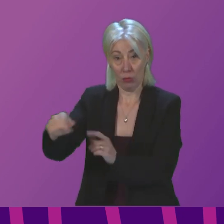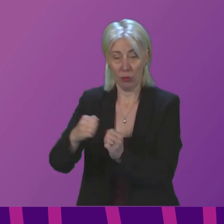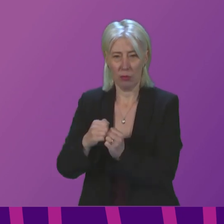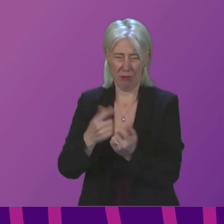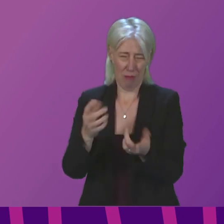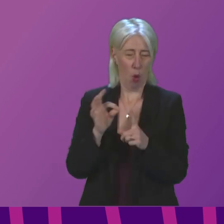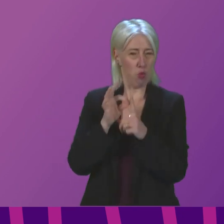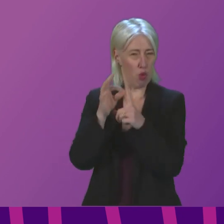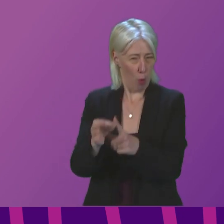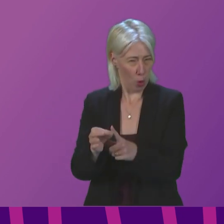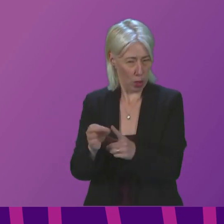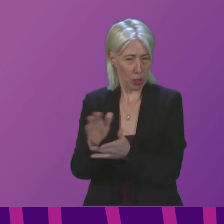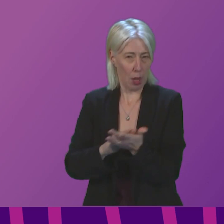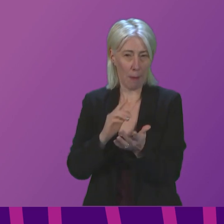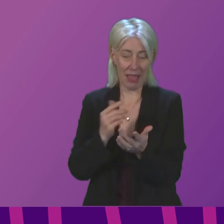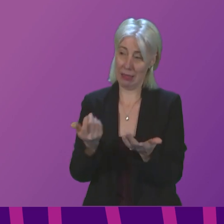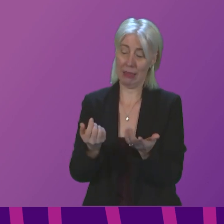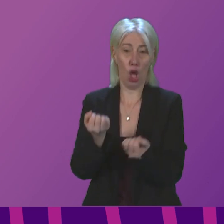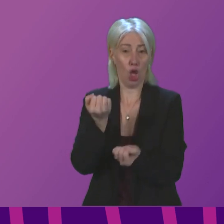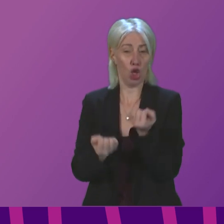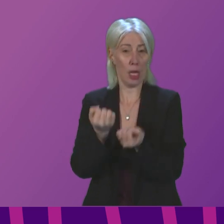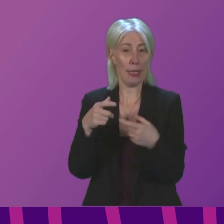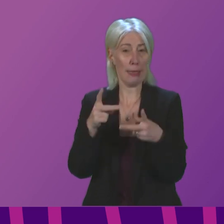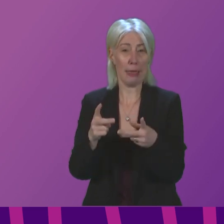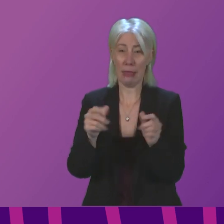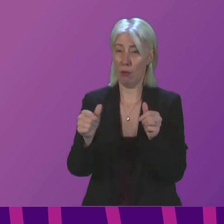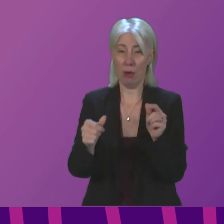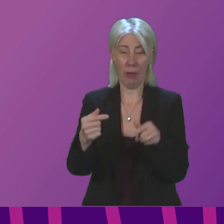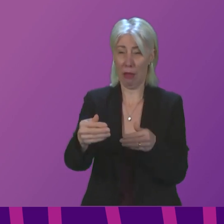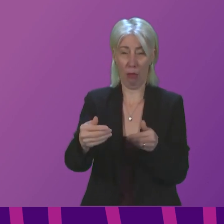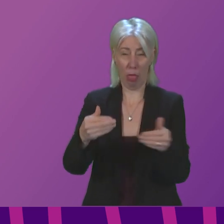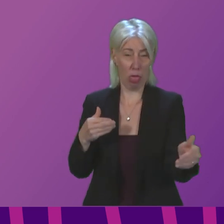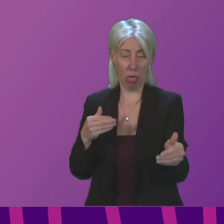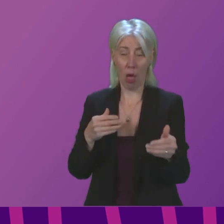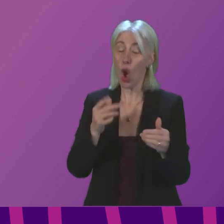would take our justice system even further in the wrong direction and would risk public safety?